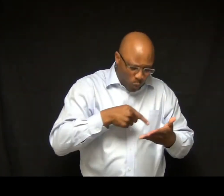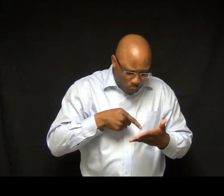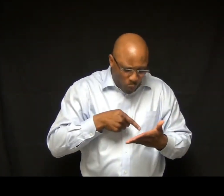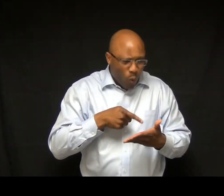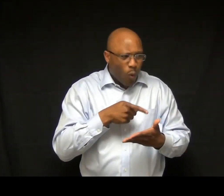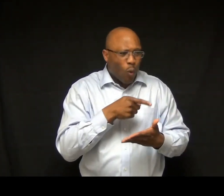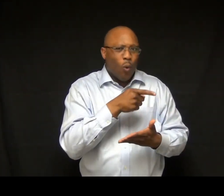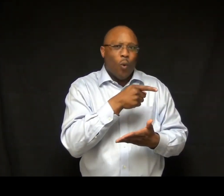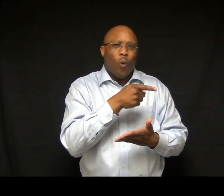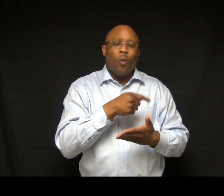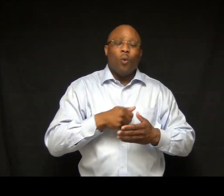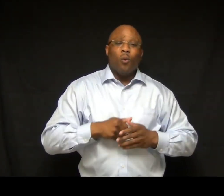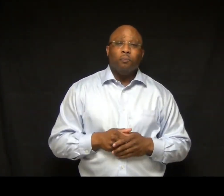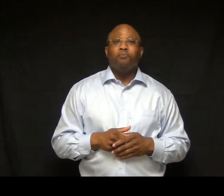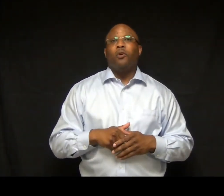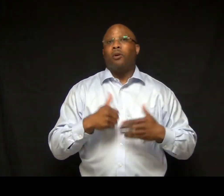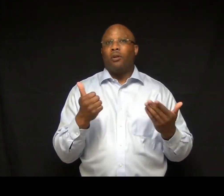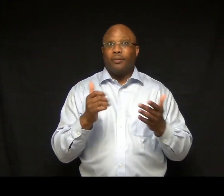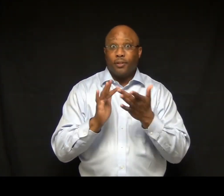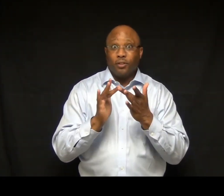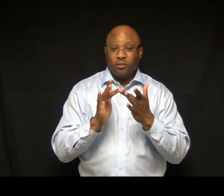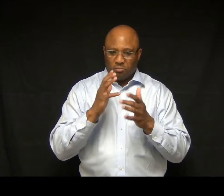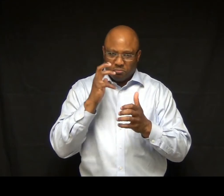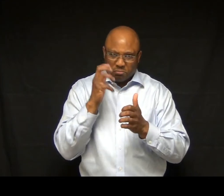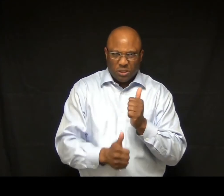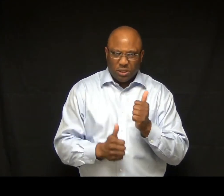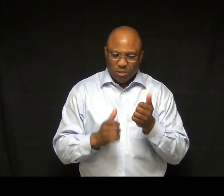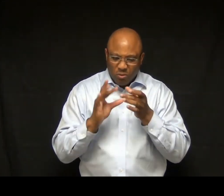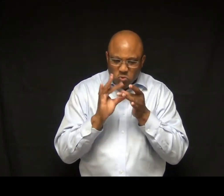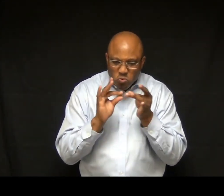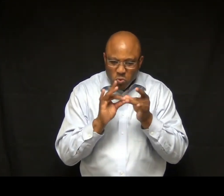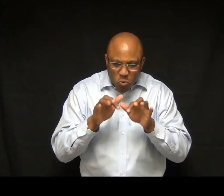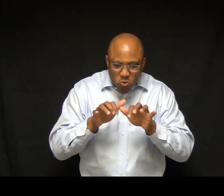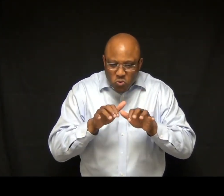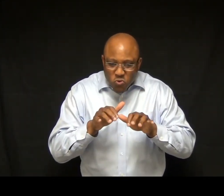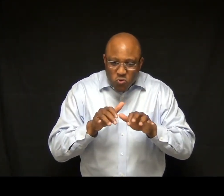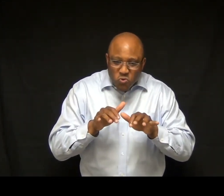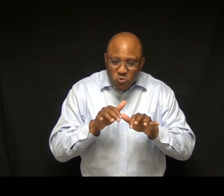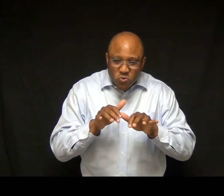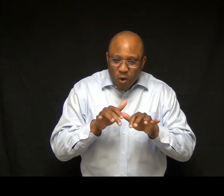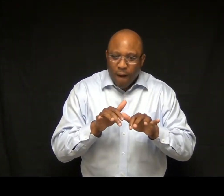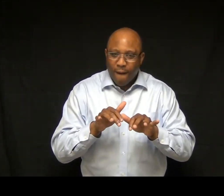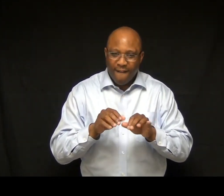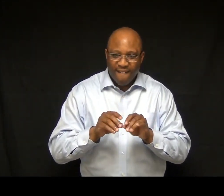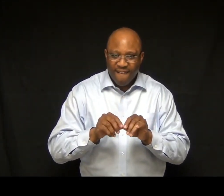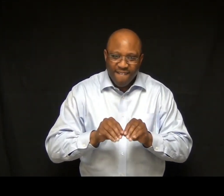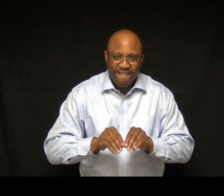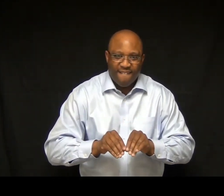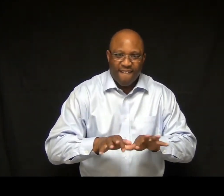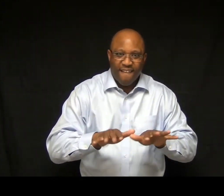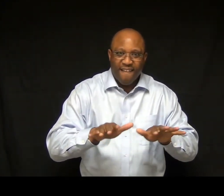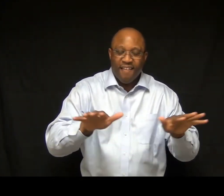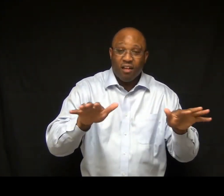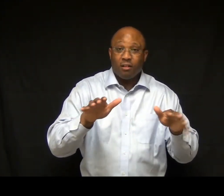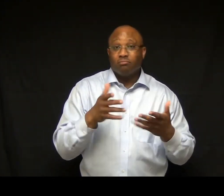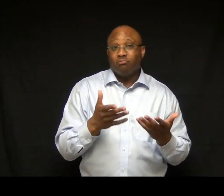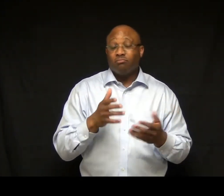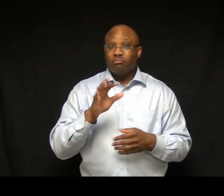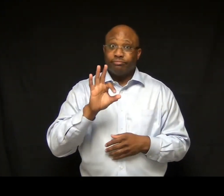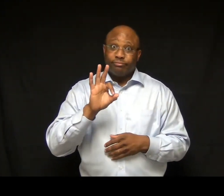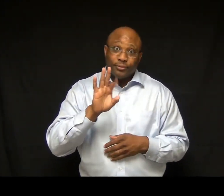or electronic expression